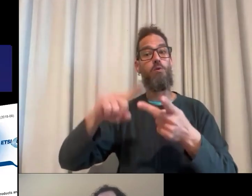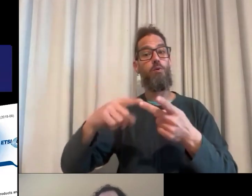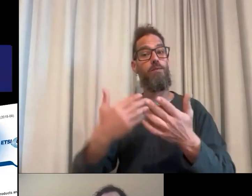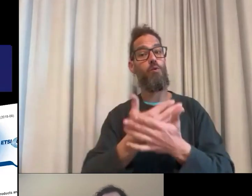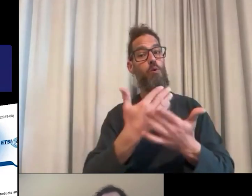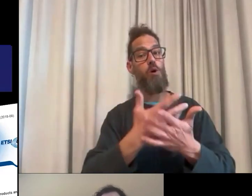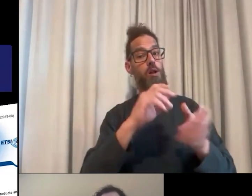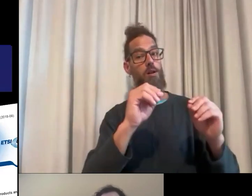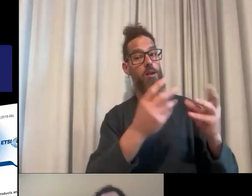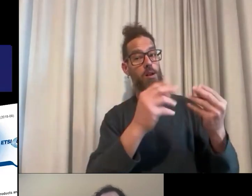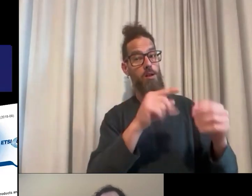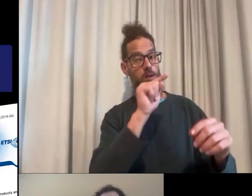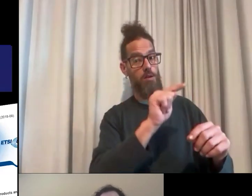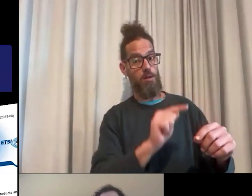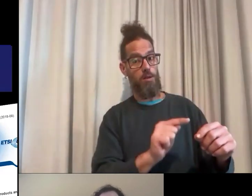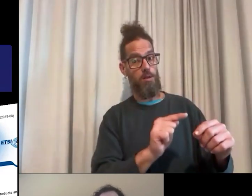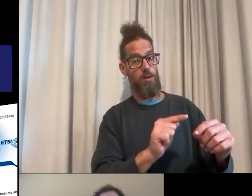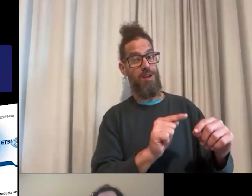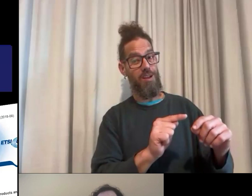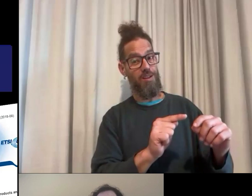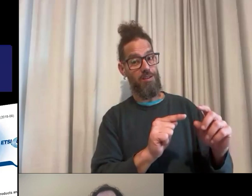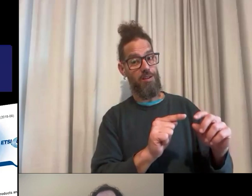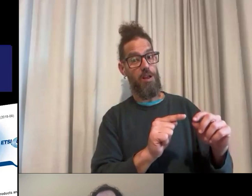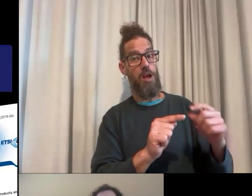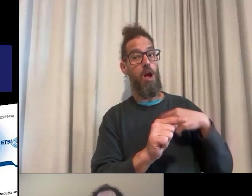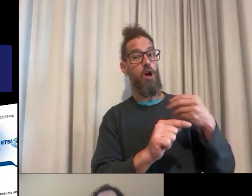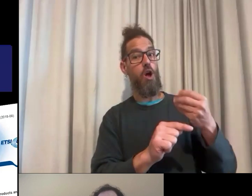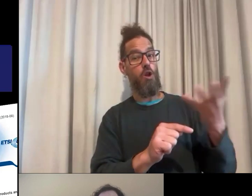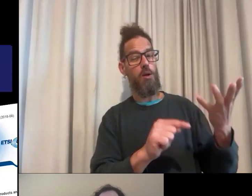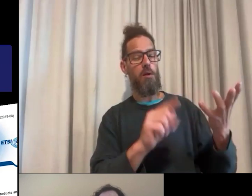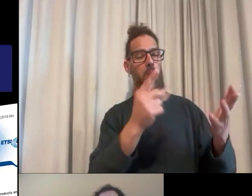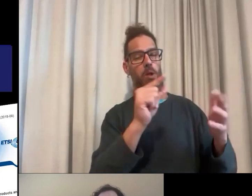So at that point, there'll be an EN 301 549 version out.